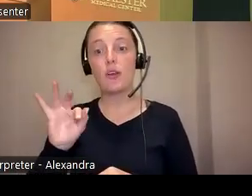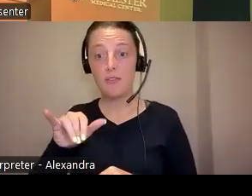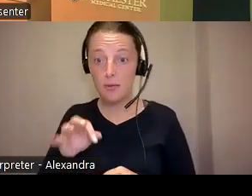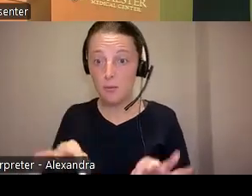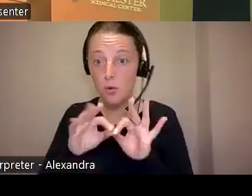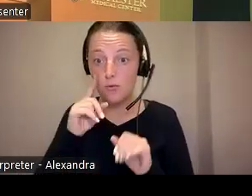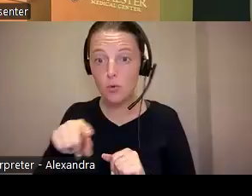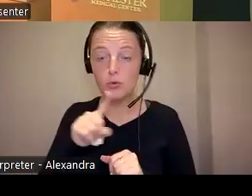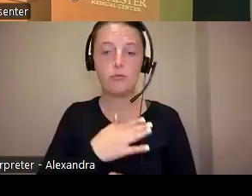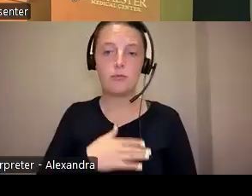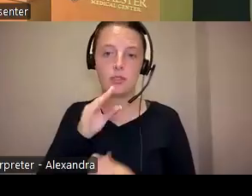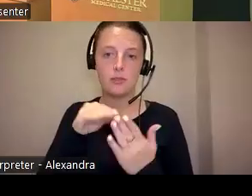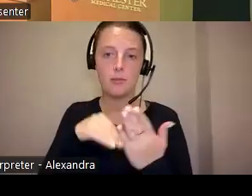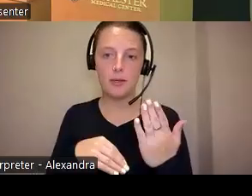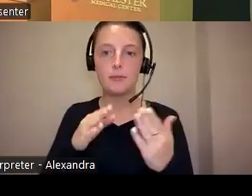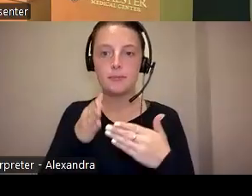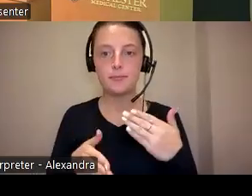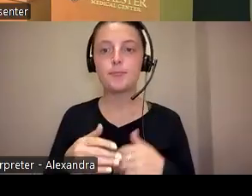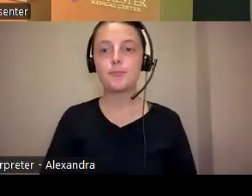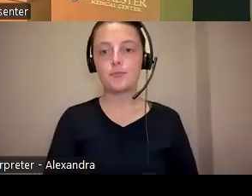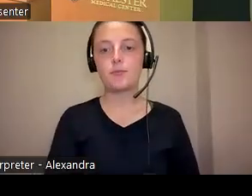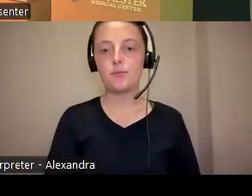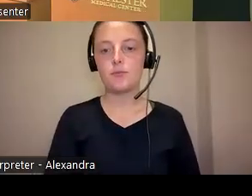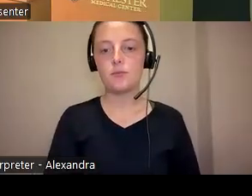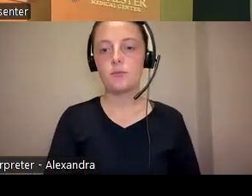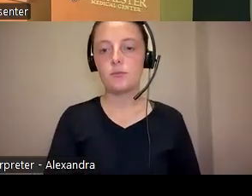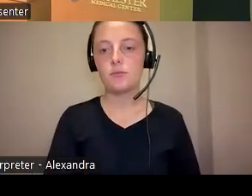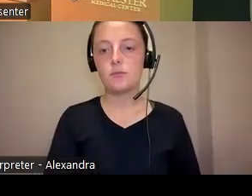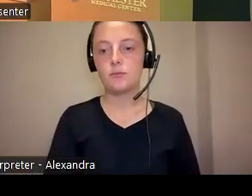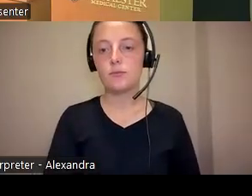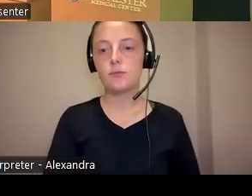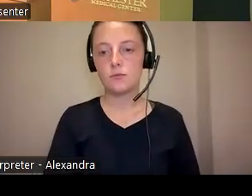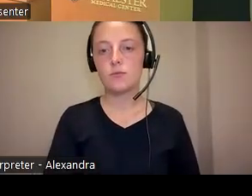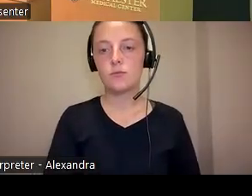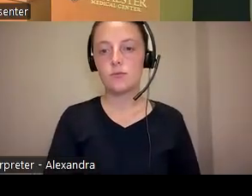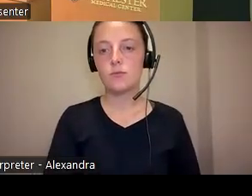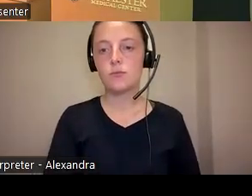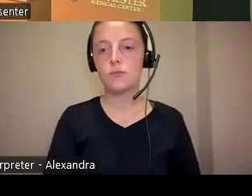For our friends who are online, um you'll need to have attended for at least 45 minutes to the